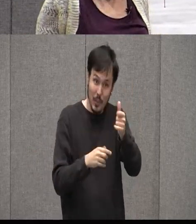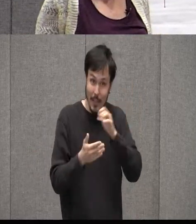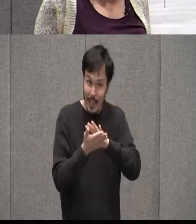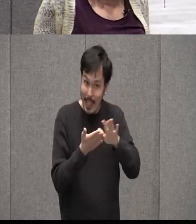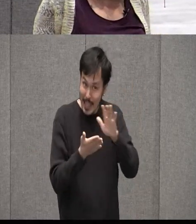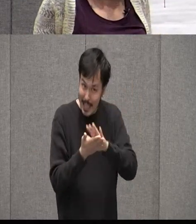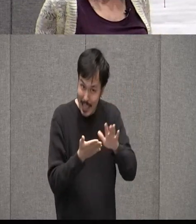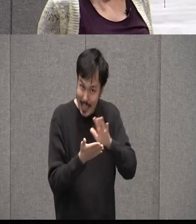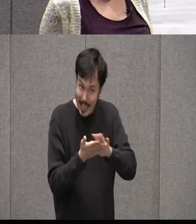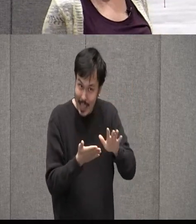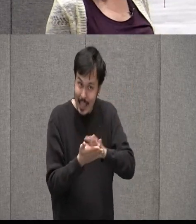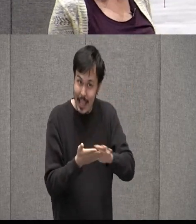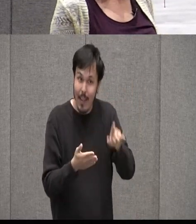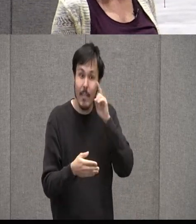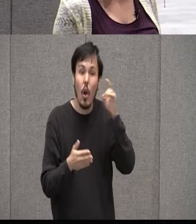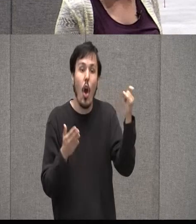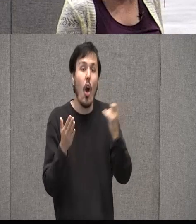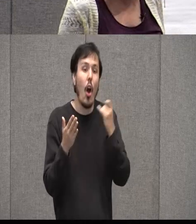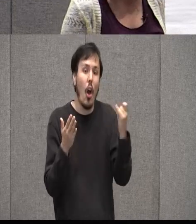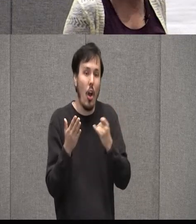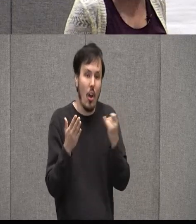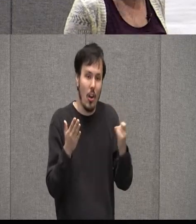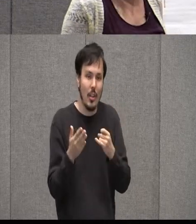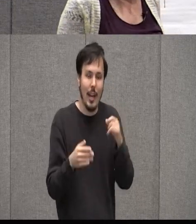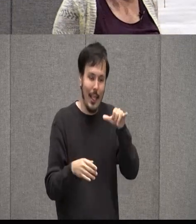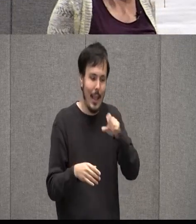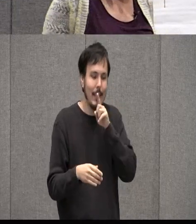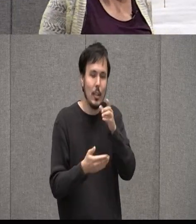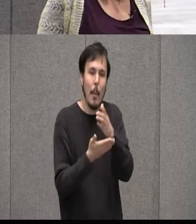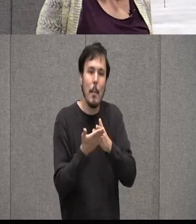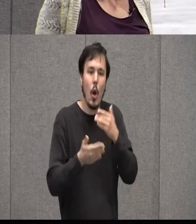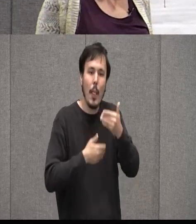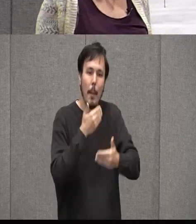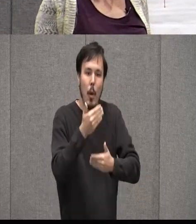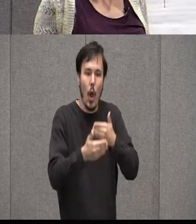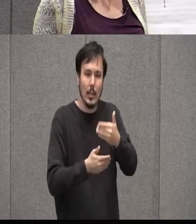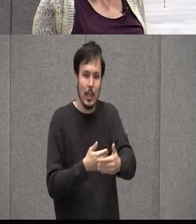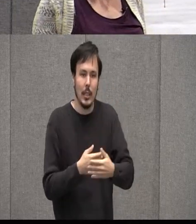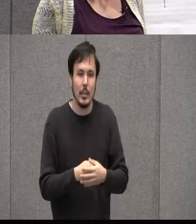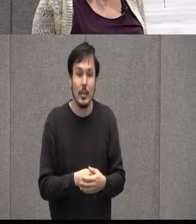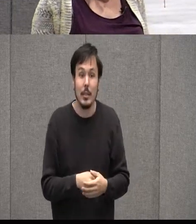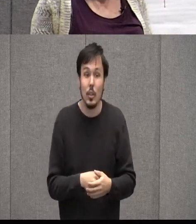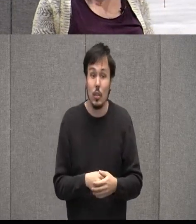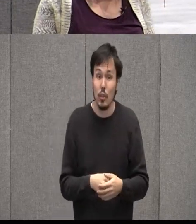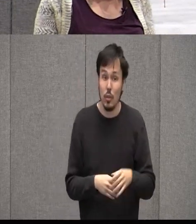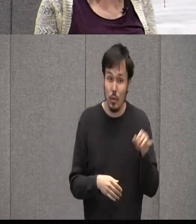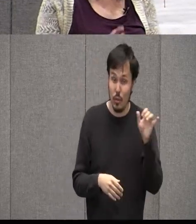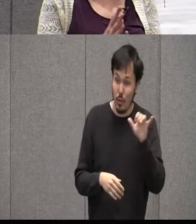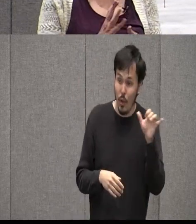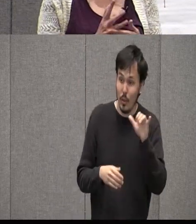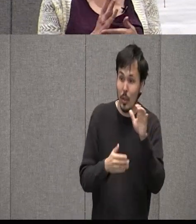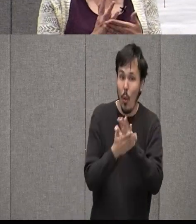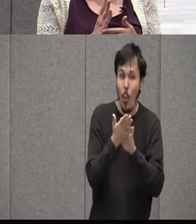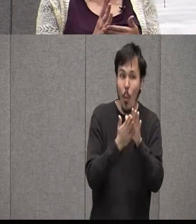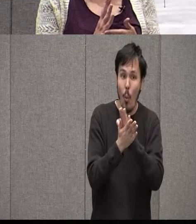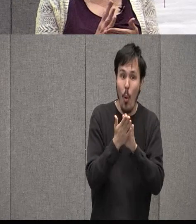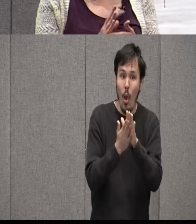It's part of the art studio process. And wash your hands, mine are full of cornstarch right now. Oh yeah, I have some bubbles still stuck over here